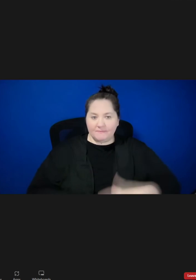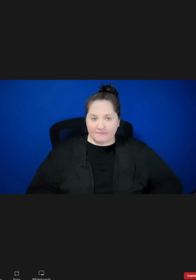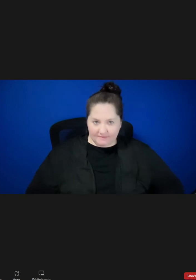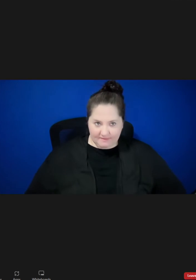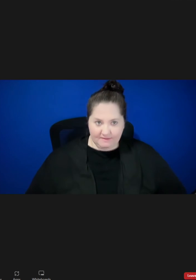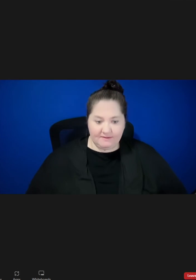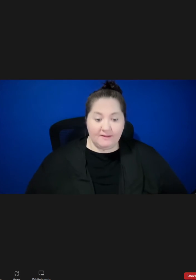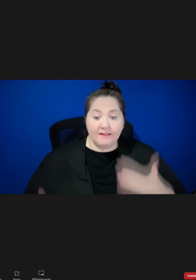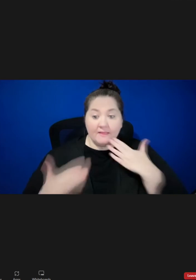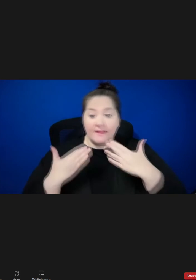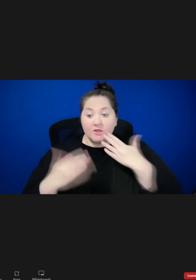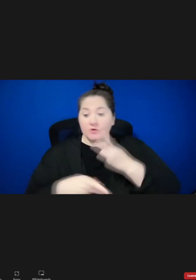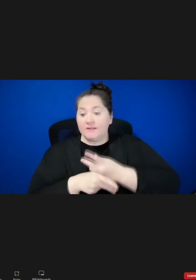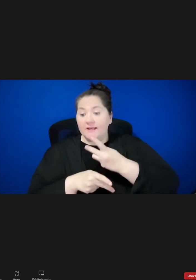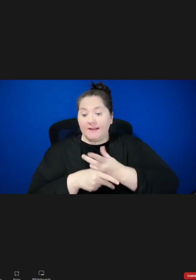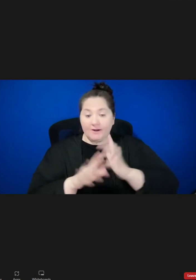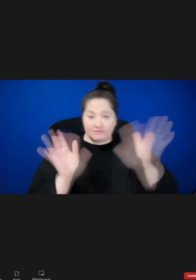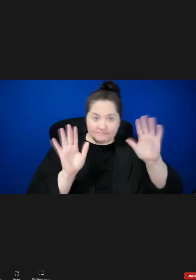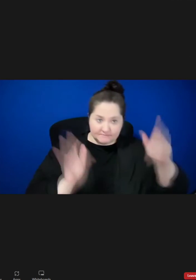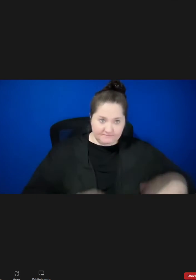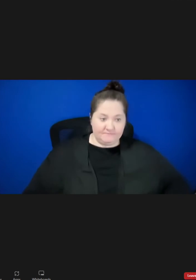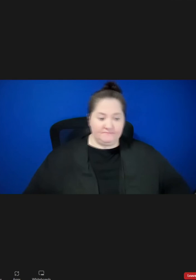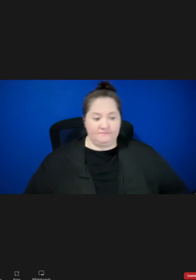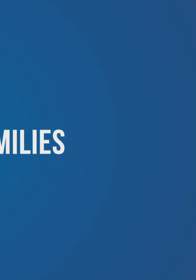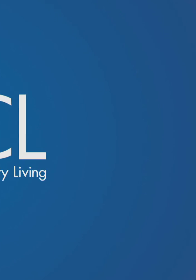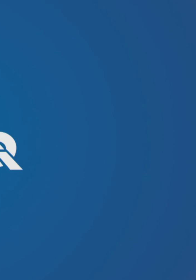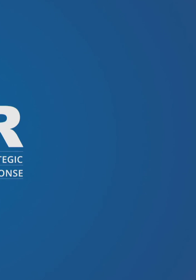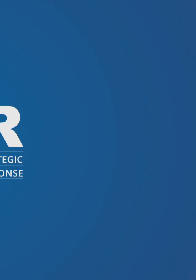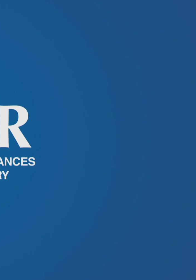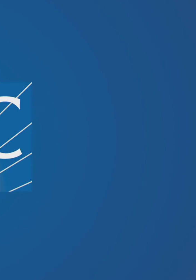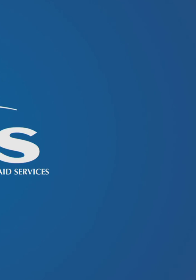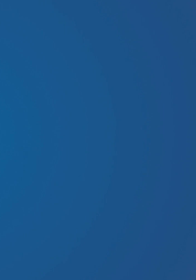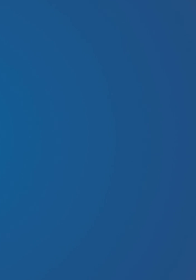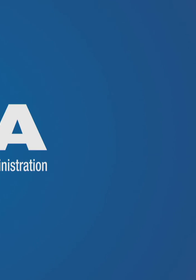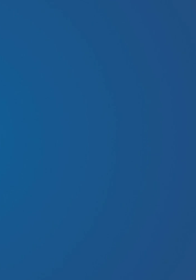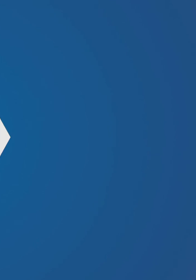Female Speaker: Thank you and take care.